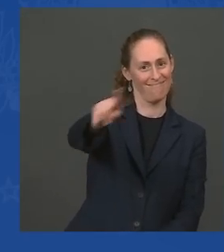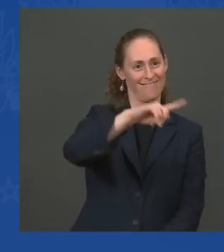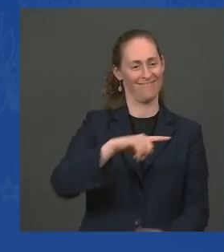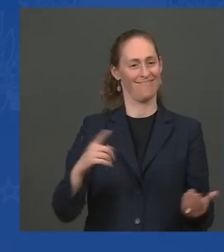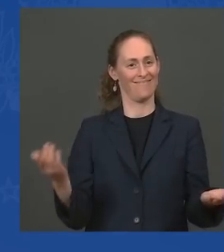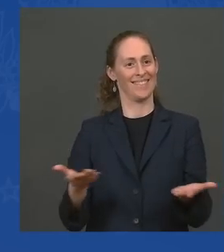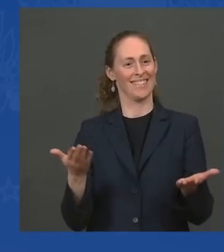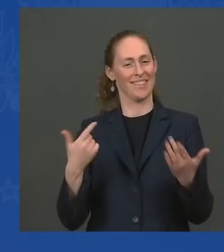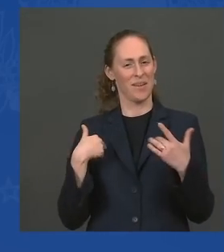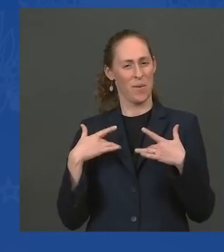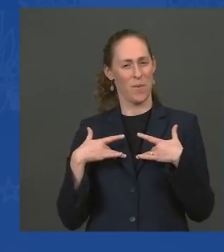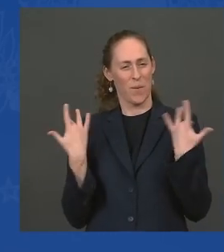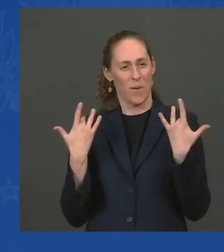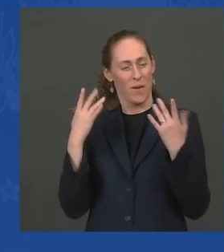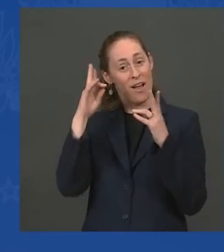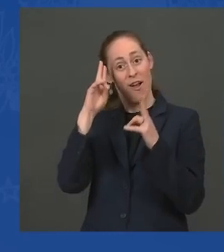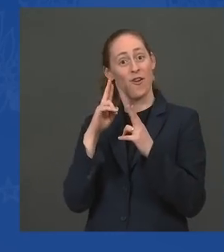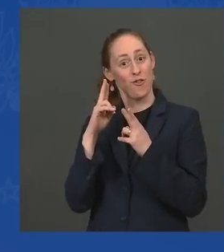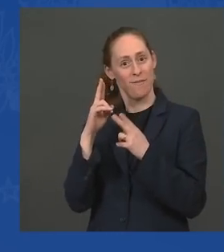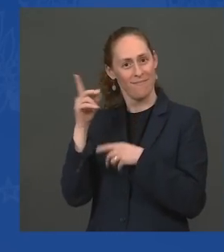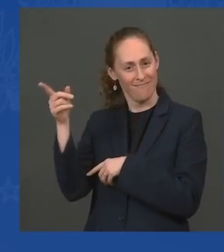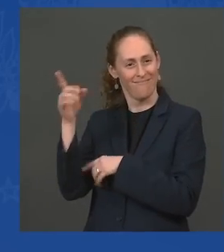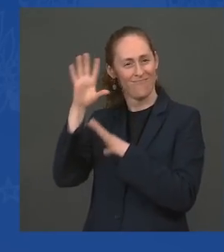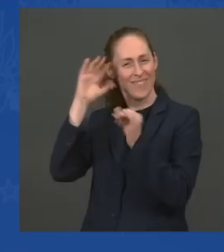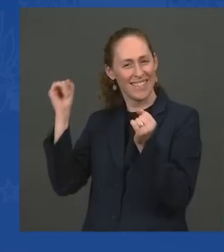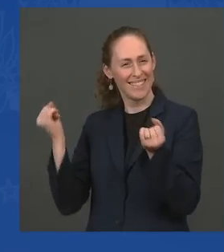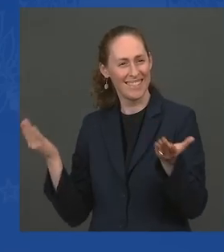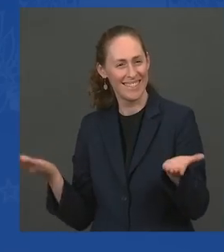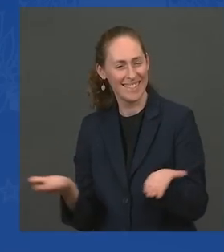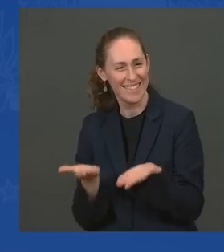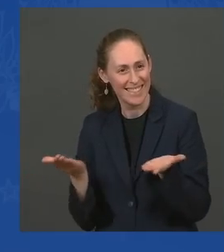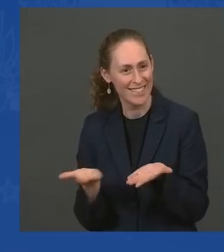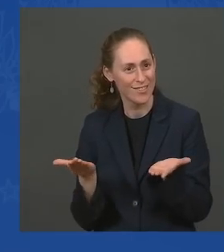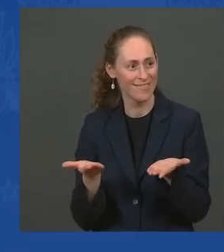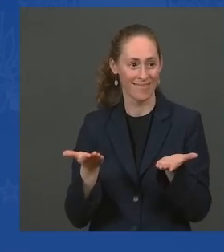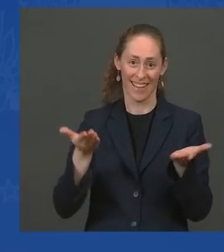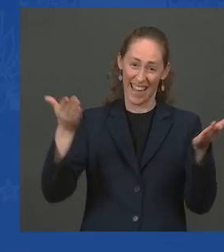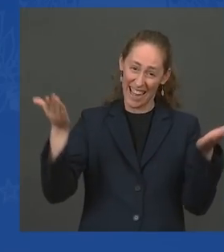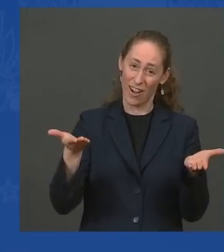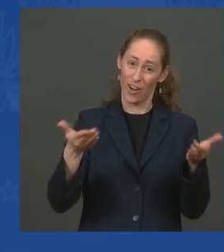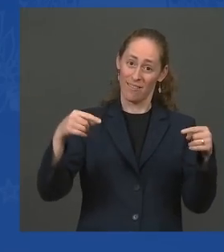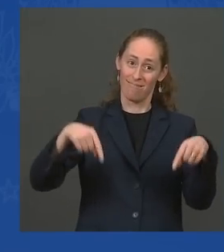is here as General Motors and our nation make positive strides toward a future